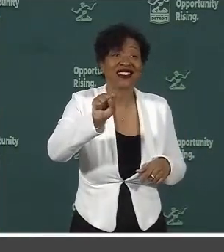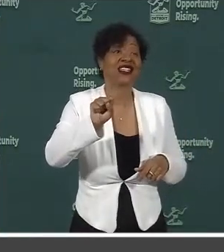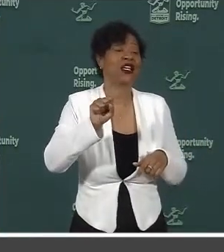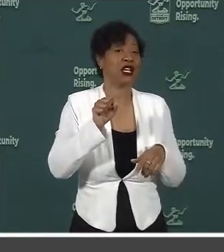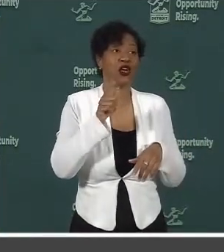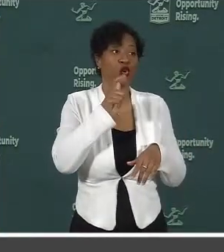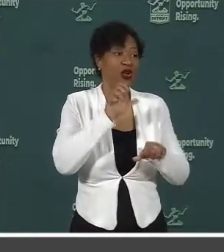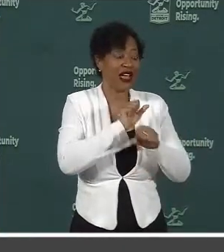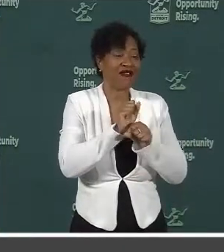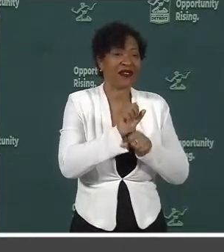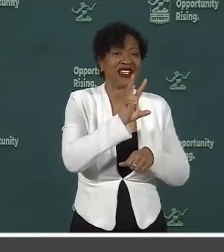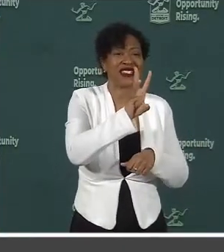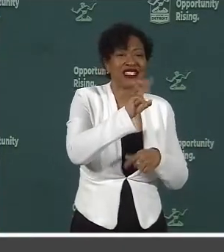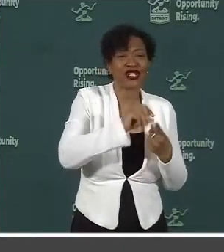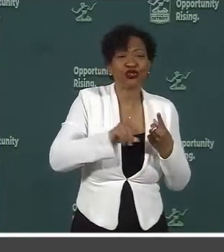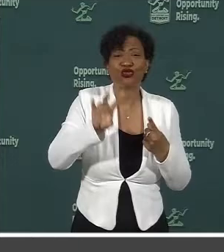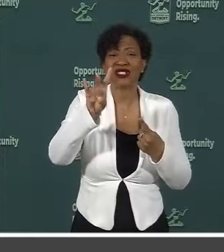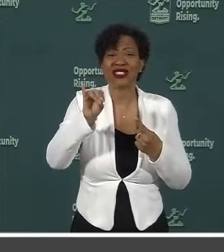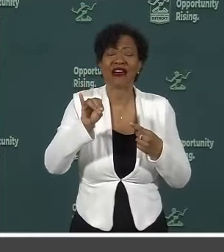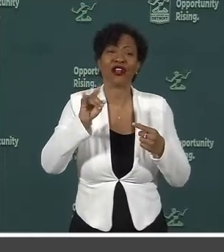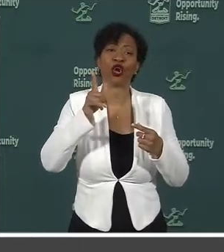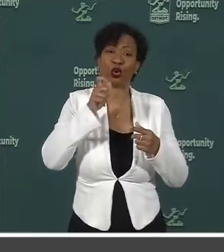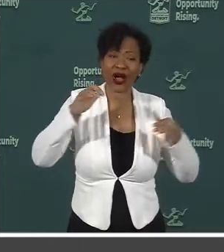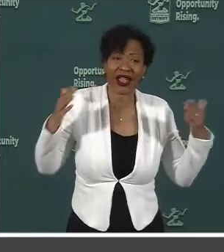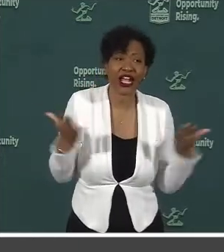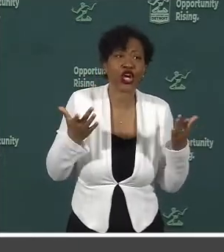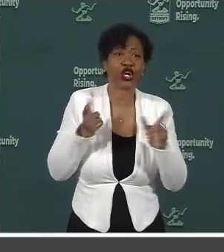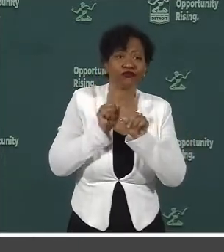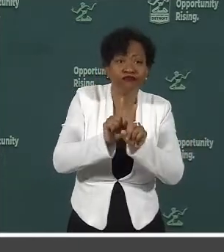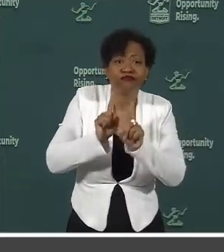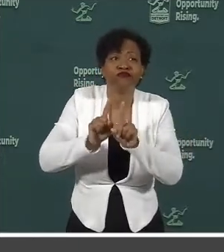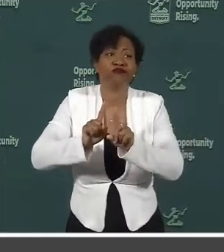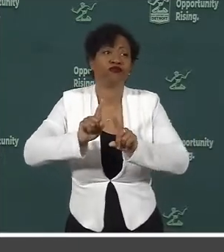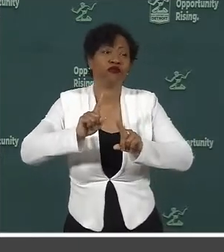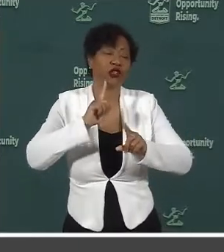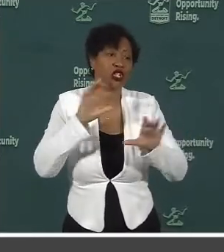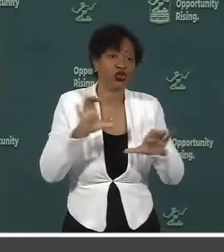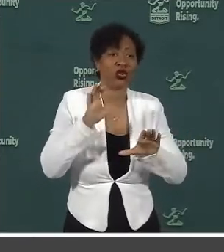REALLY PROUD THAT WE'RE ABLE TO WORK WITH AND BY DOING THAT THAT'S WHERE THEY'RE GETTING